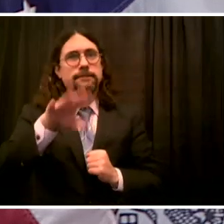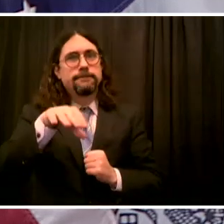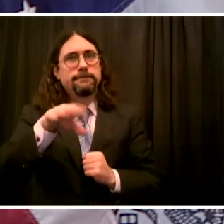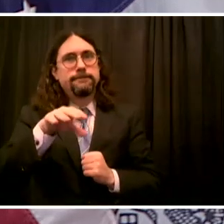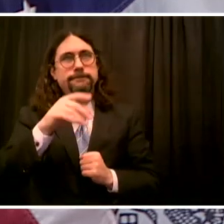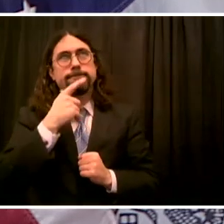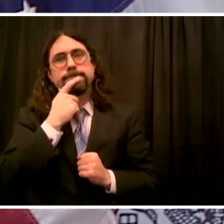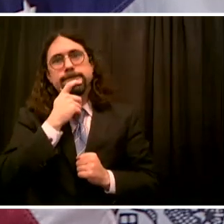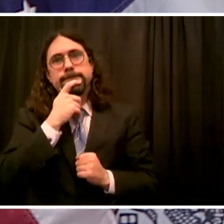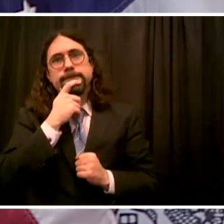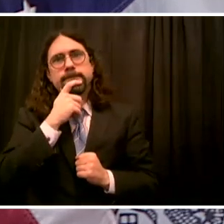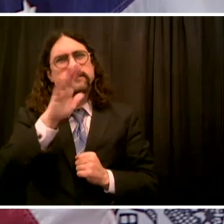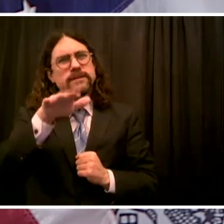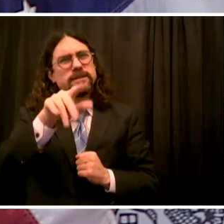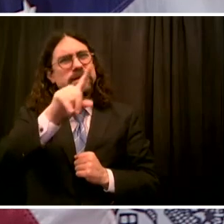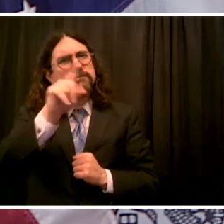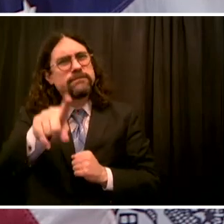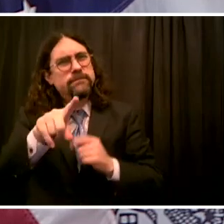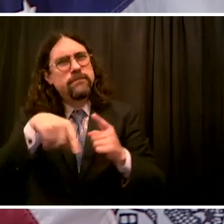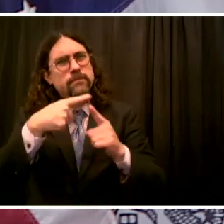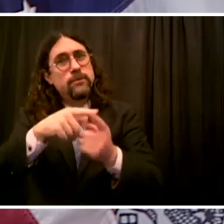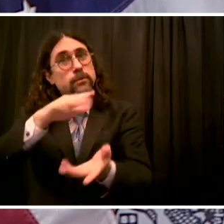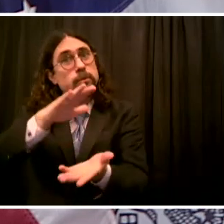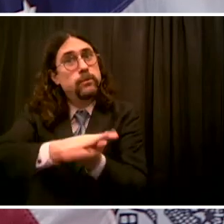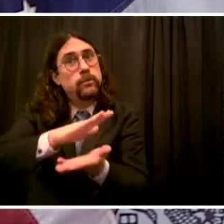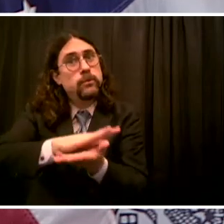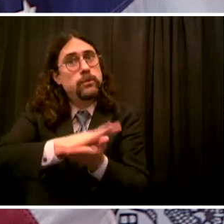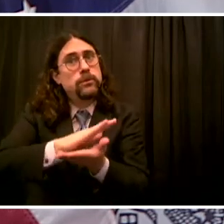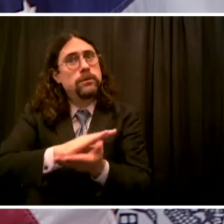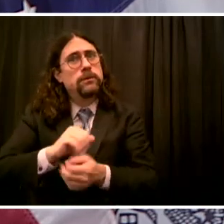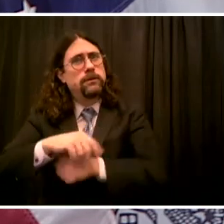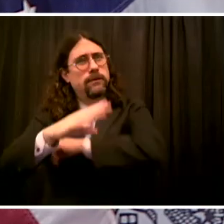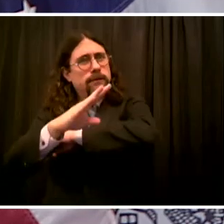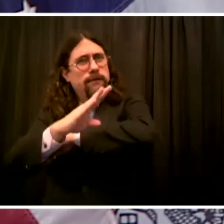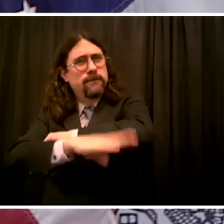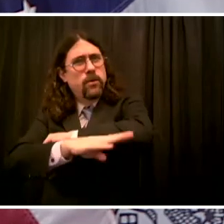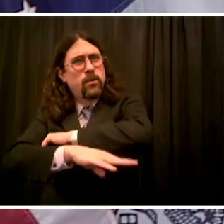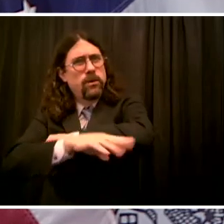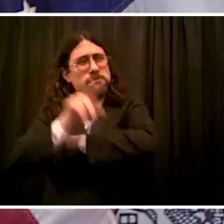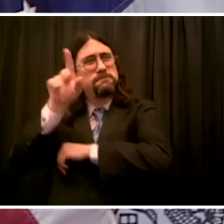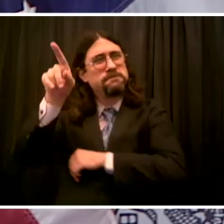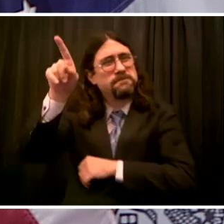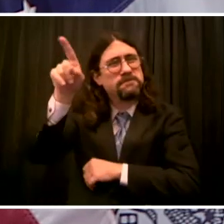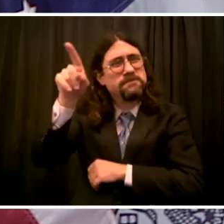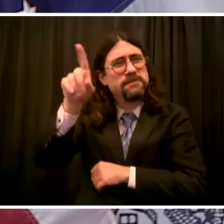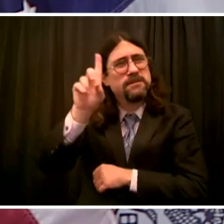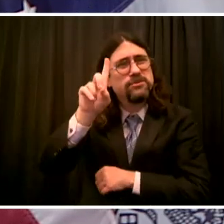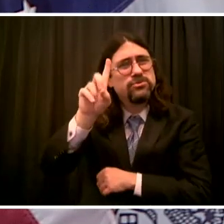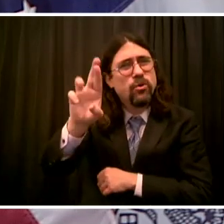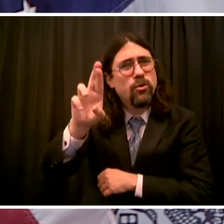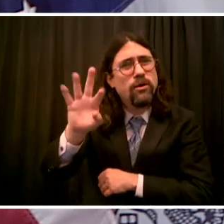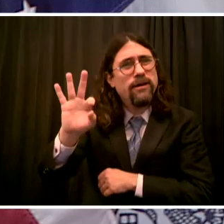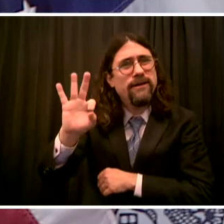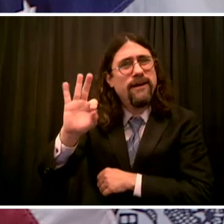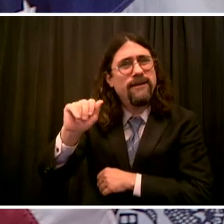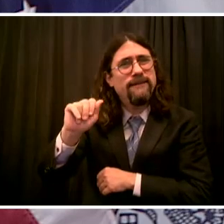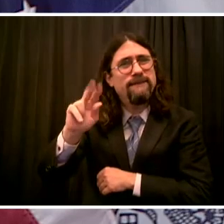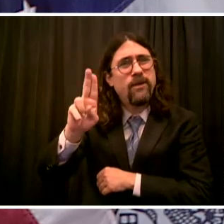MR. MAYOR. HOARW E UYO DOING? GOOD. HOW ARE YOU DOING? OH, GETTING BY.